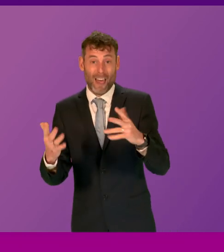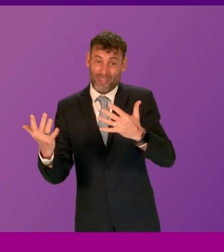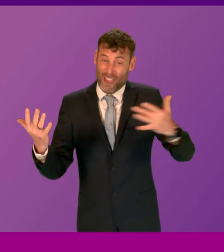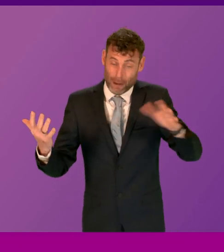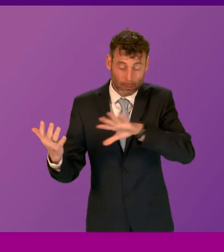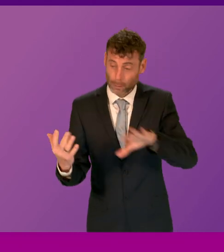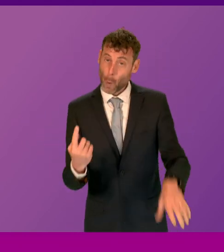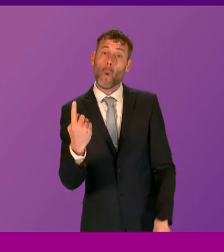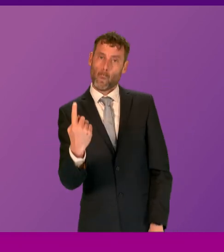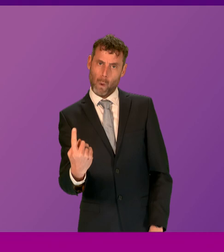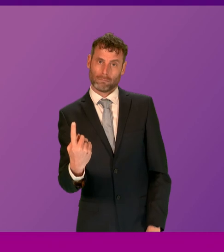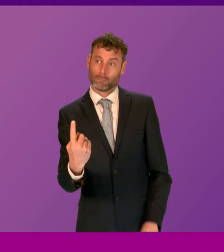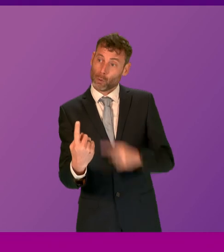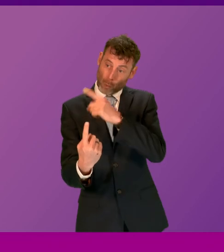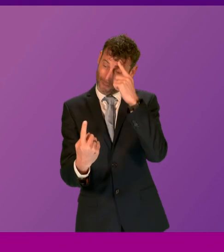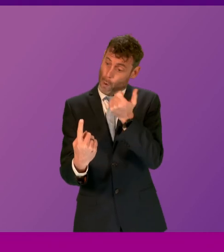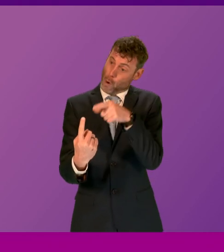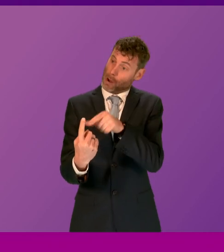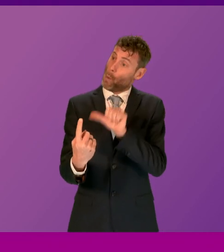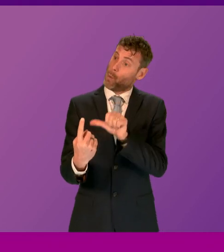wait more than two years for treatment?